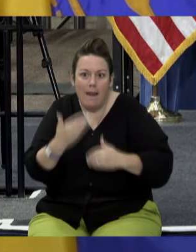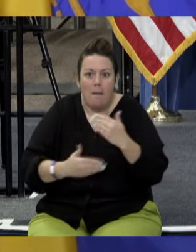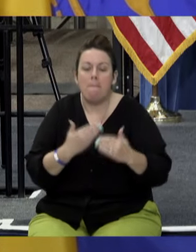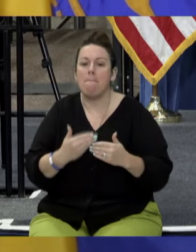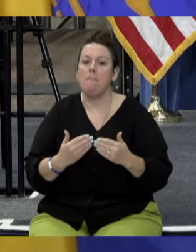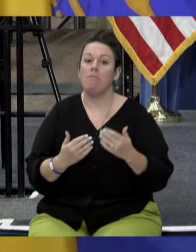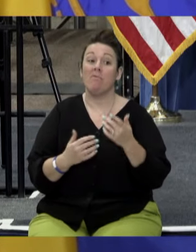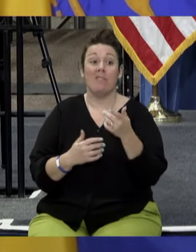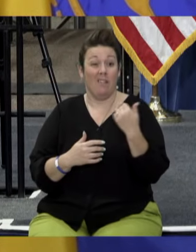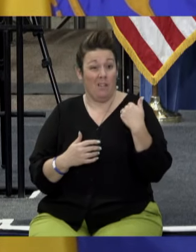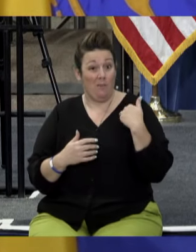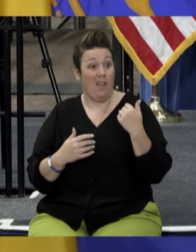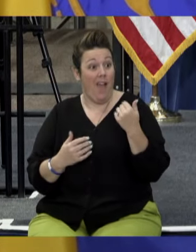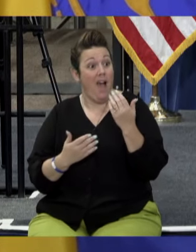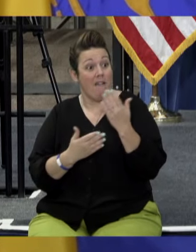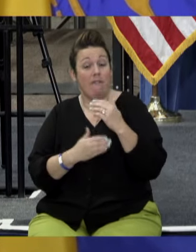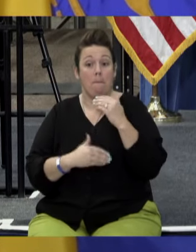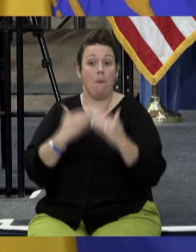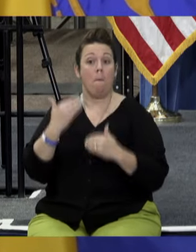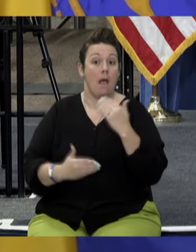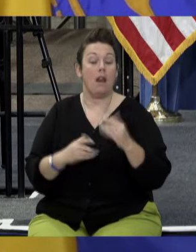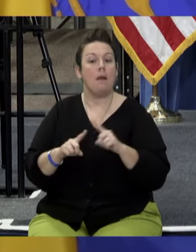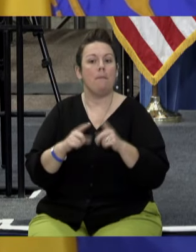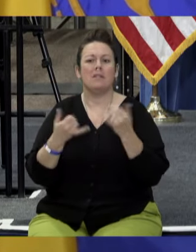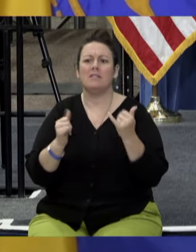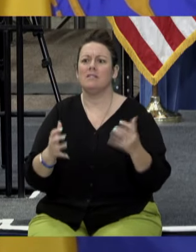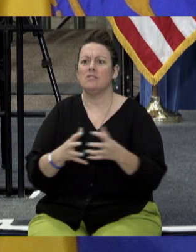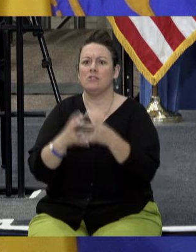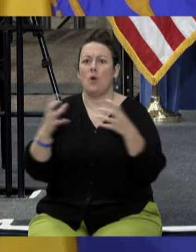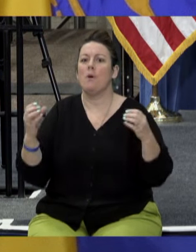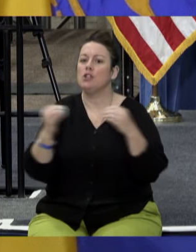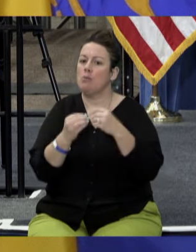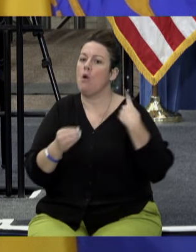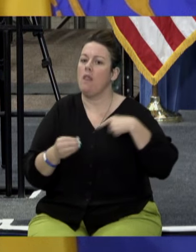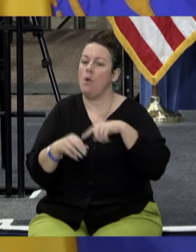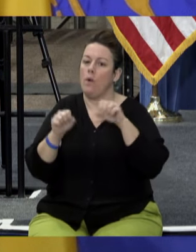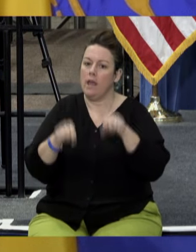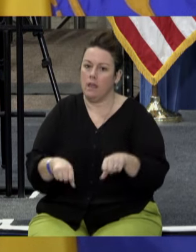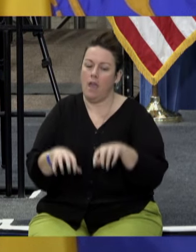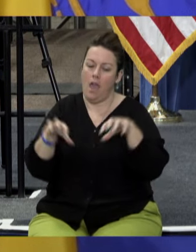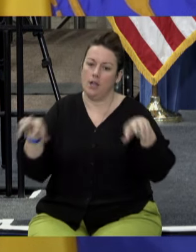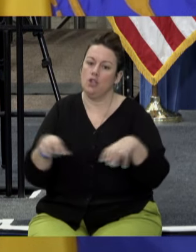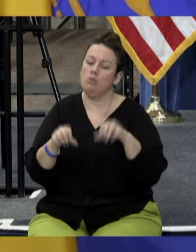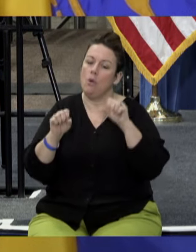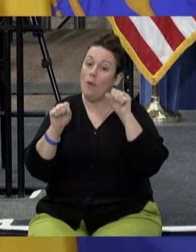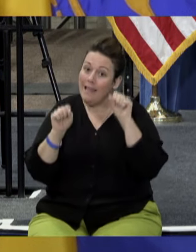we we've got momentum, but there's still so much more that we can do. We can do better.